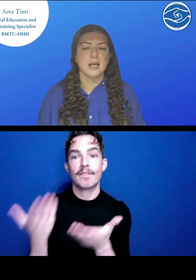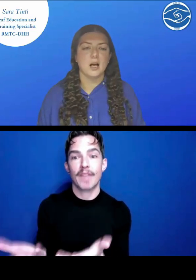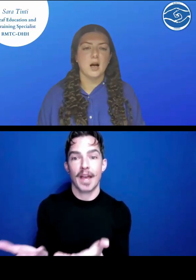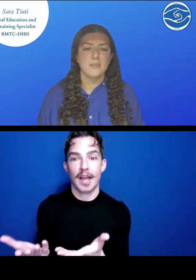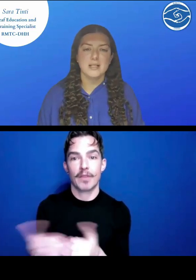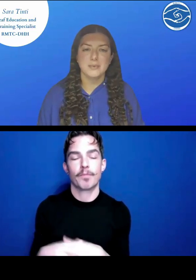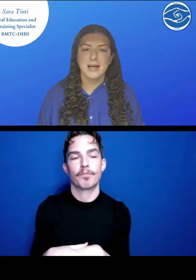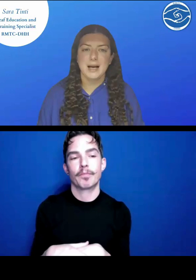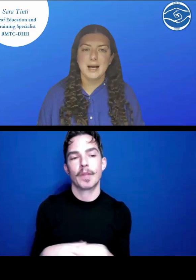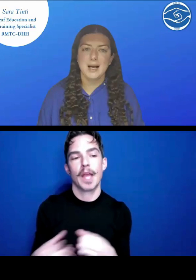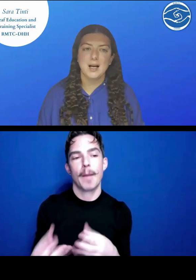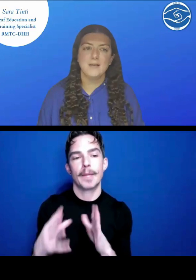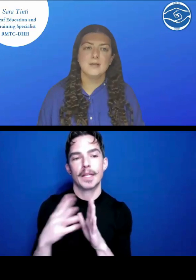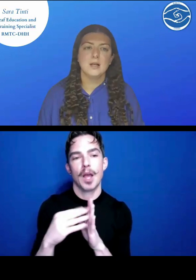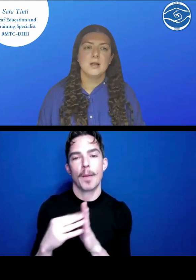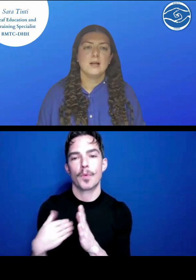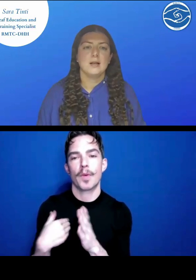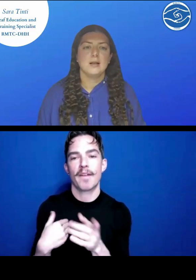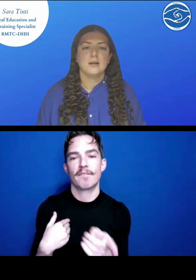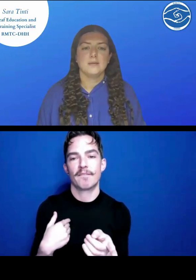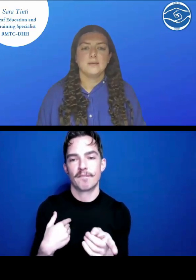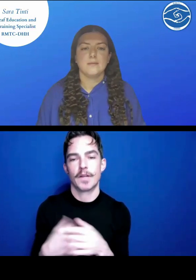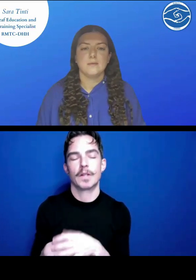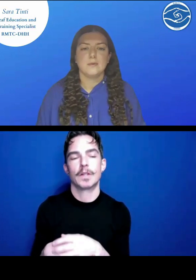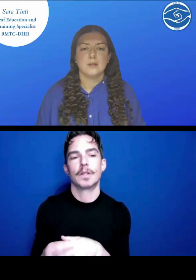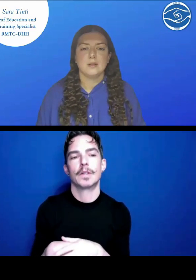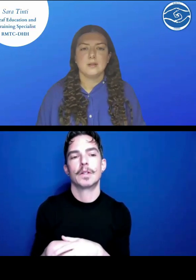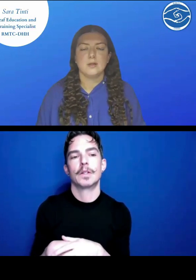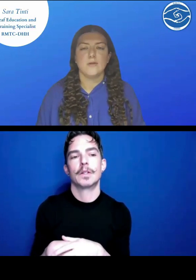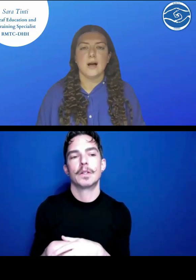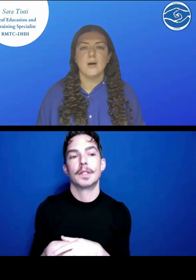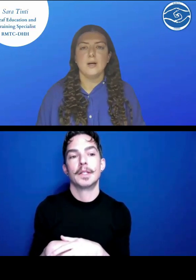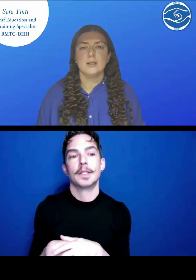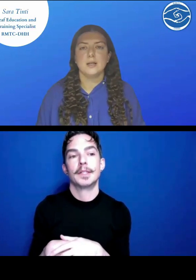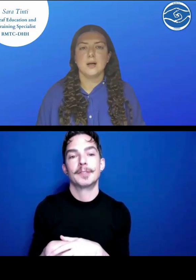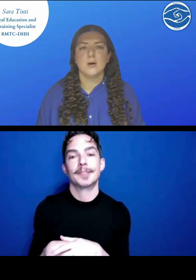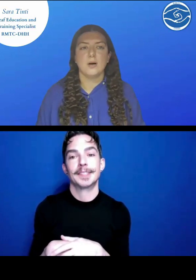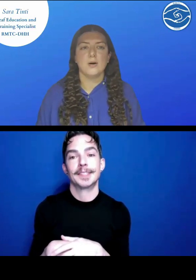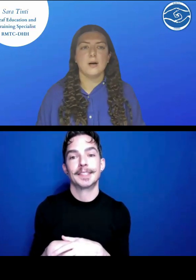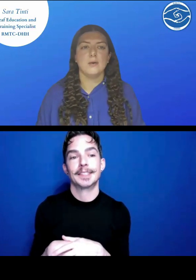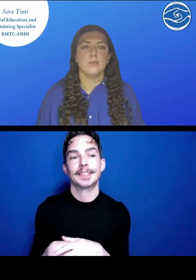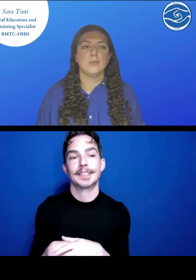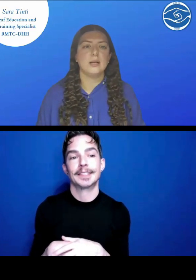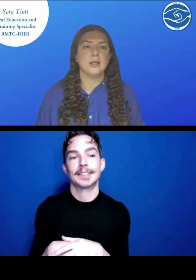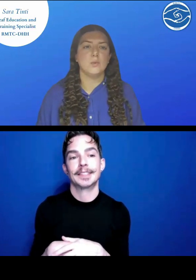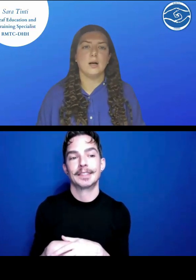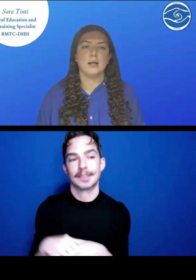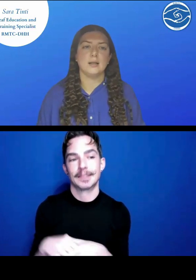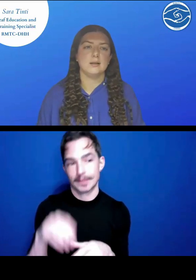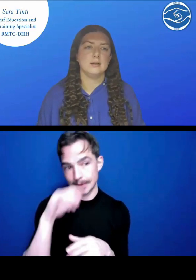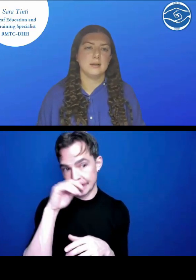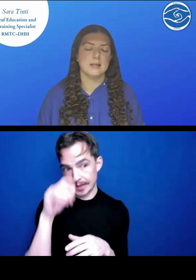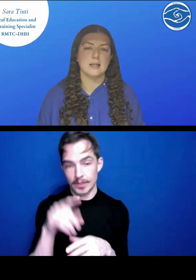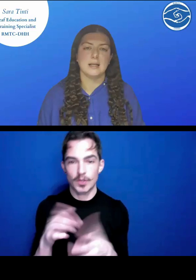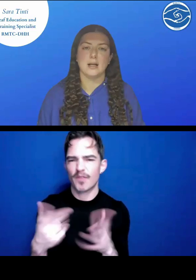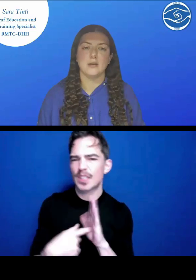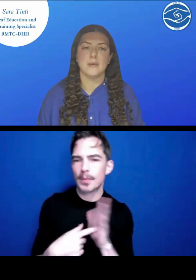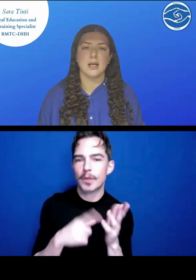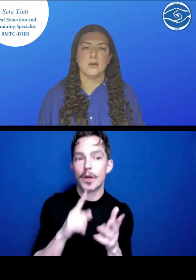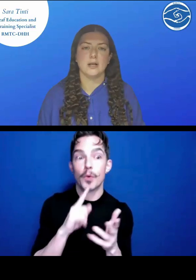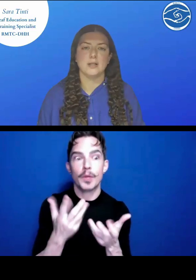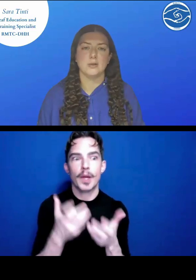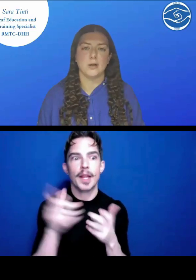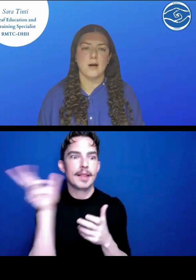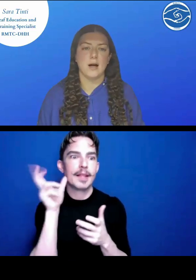see how many copies we have. So, if I want to go, oh, I really want listening intermediate grades 3